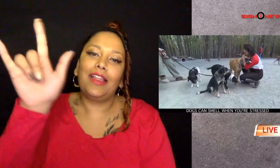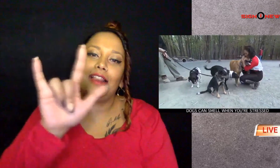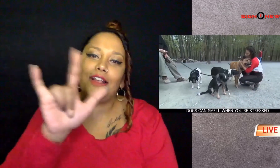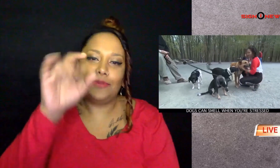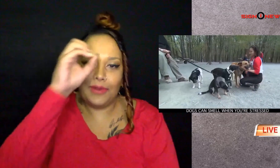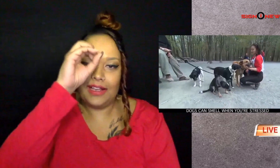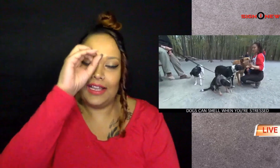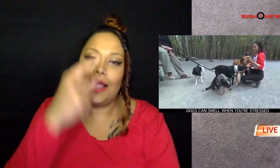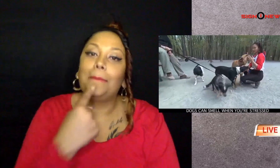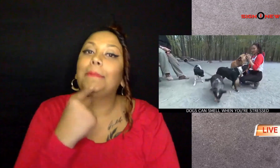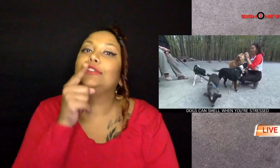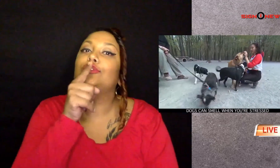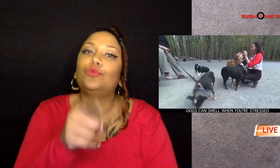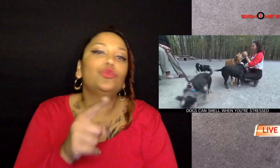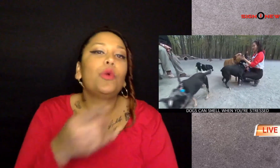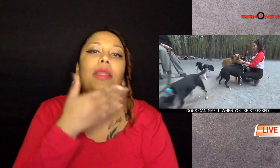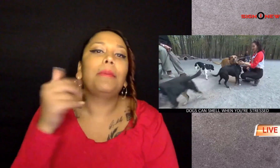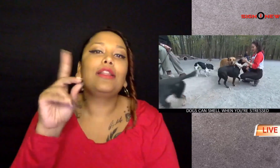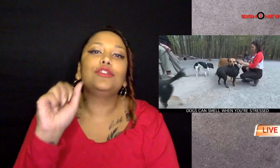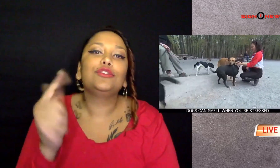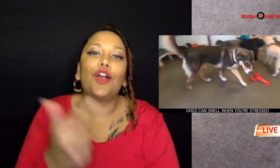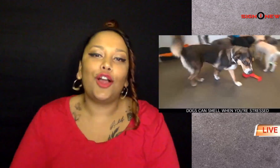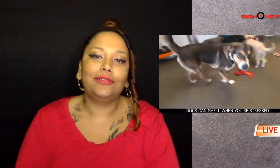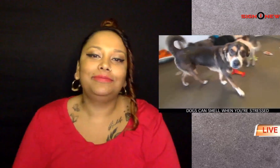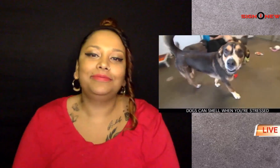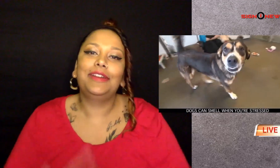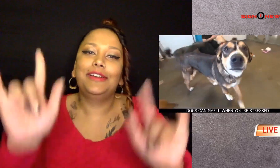I love you Aliyah and I miss you you were the best dog ever